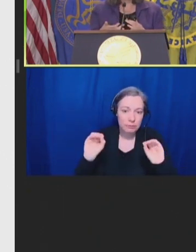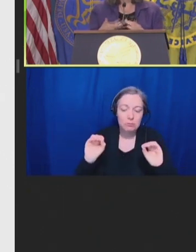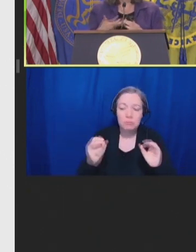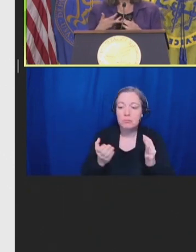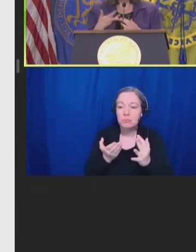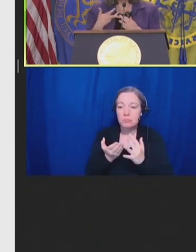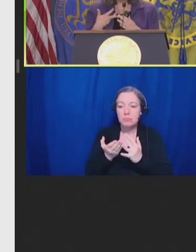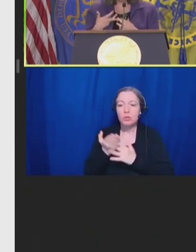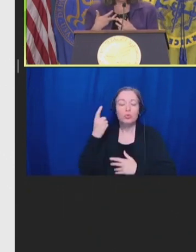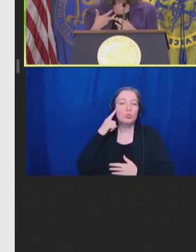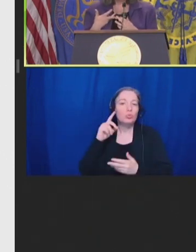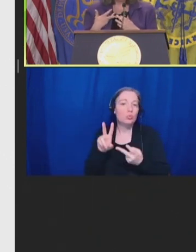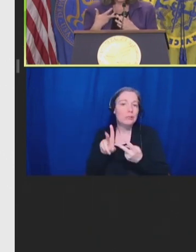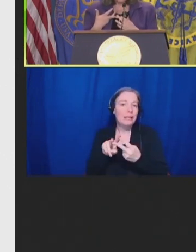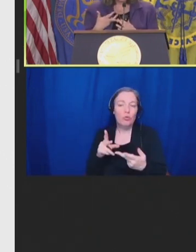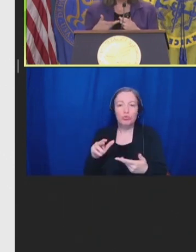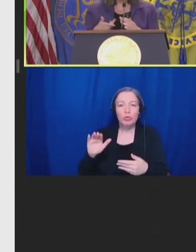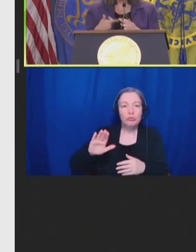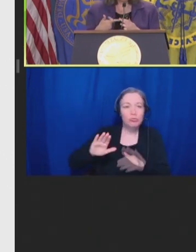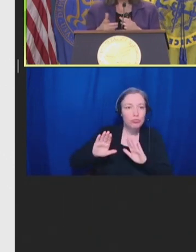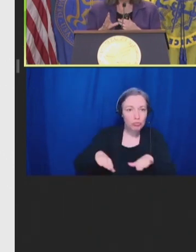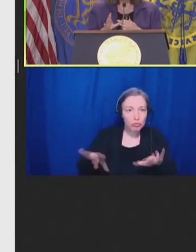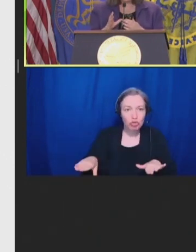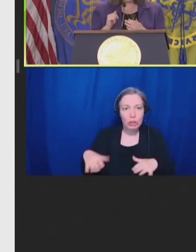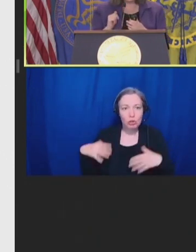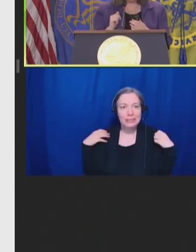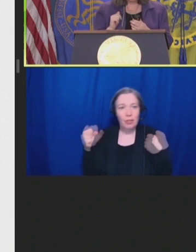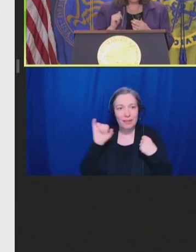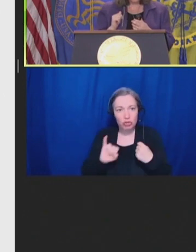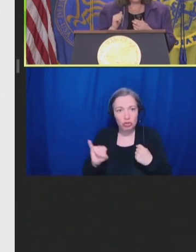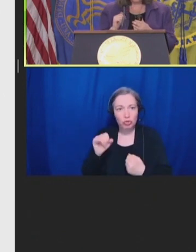most commercial insurance, Medicare, and Medicaid programs.